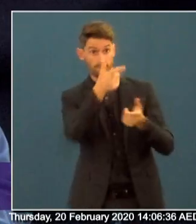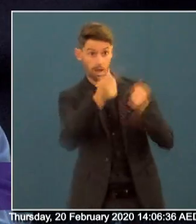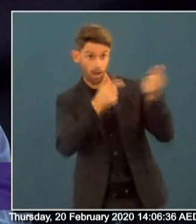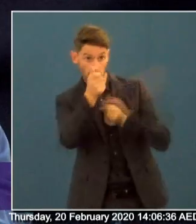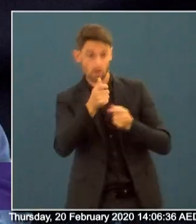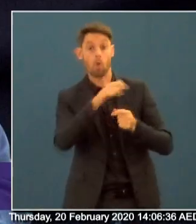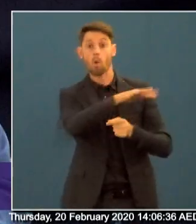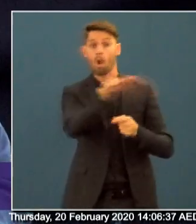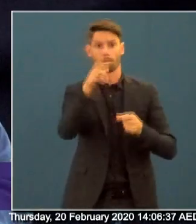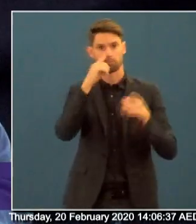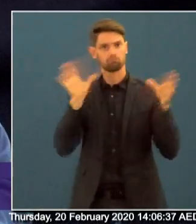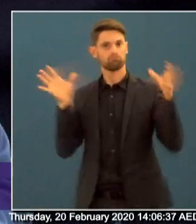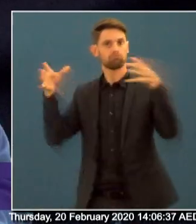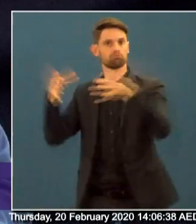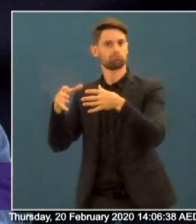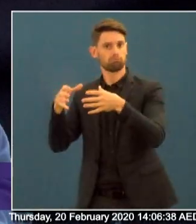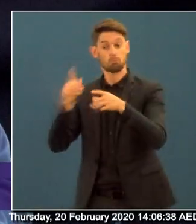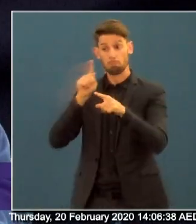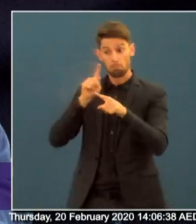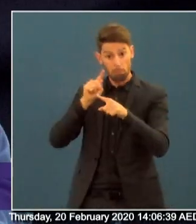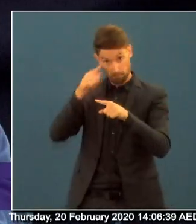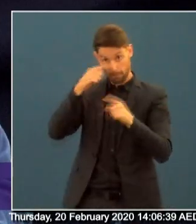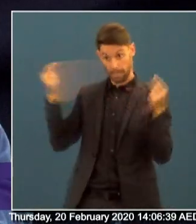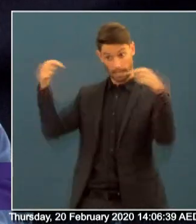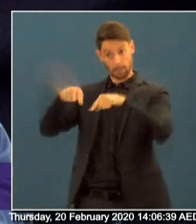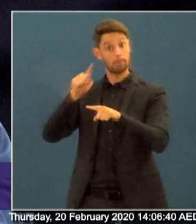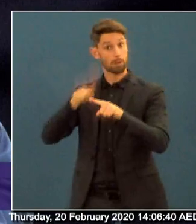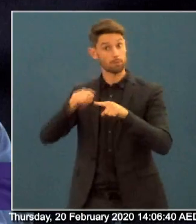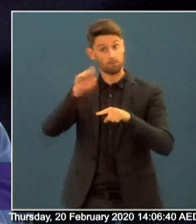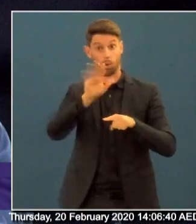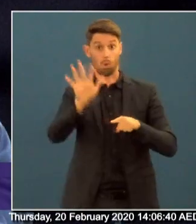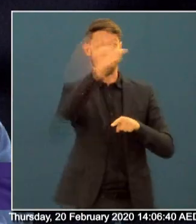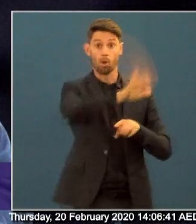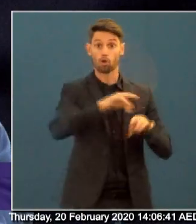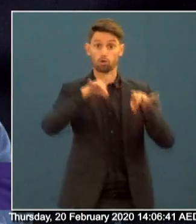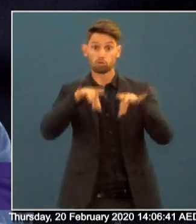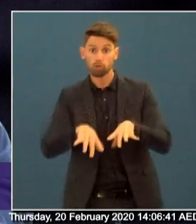with reasonable representation for most jurisdictions and across different agencies of relevance.